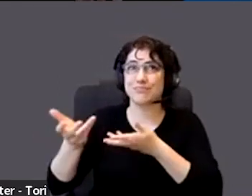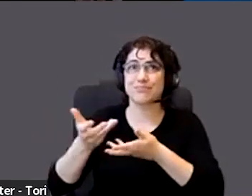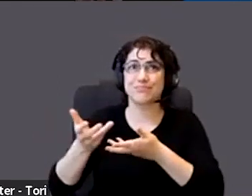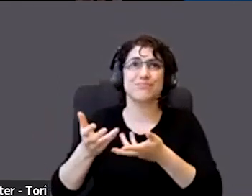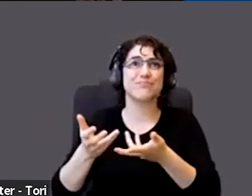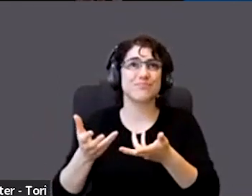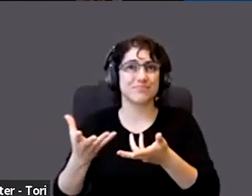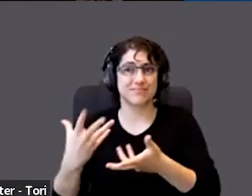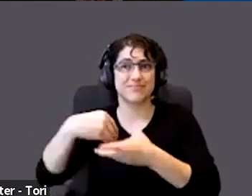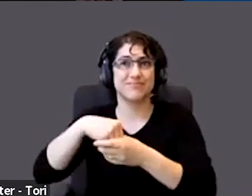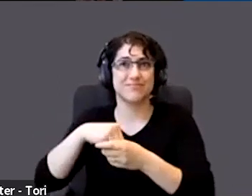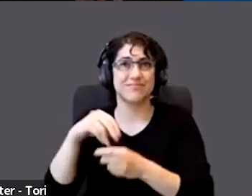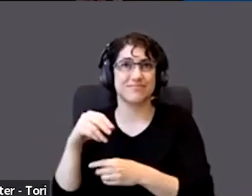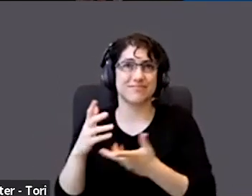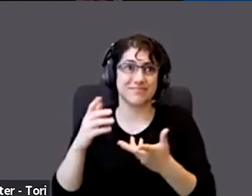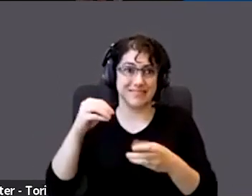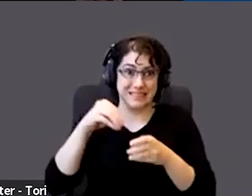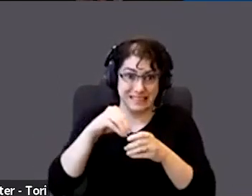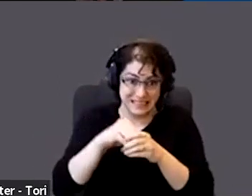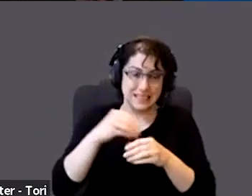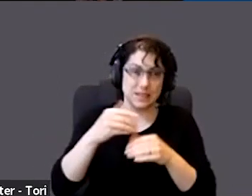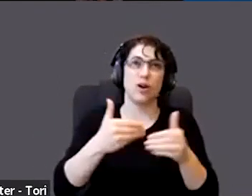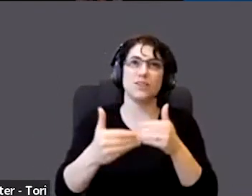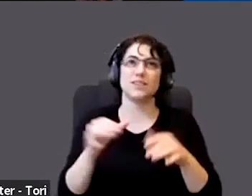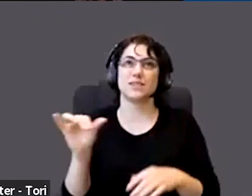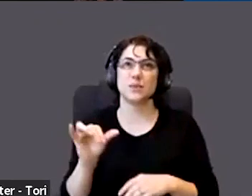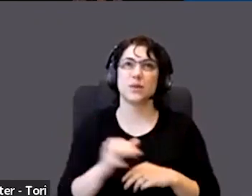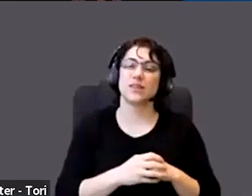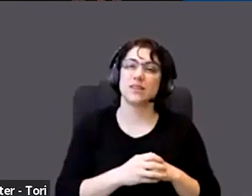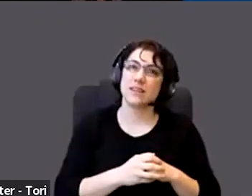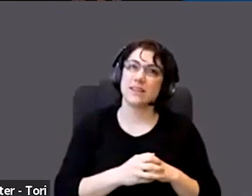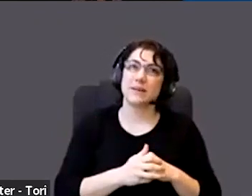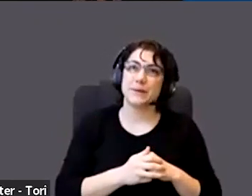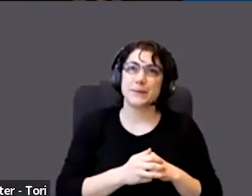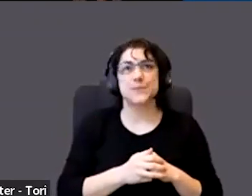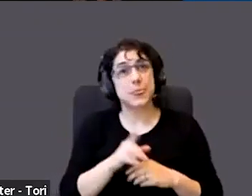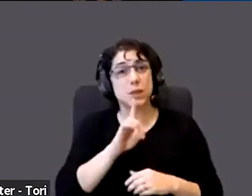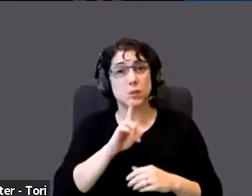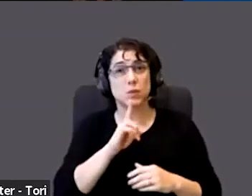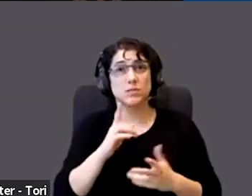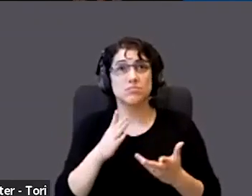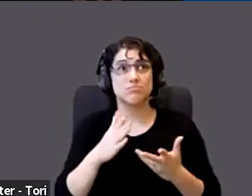So I am -- I'm very interested in maintaining not only the funding